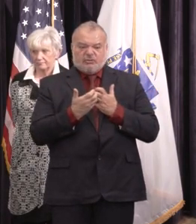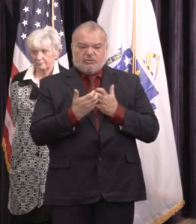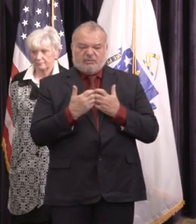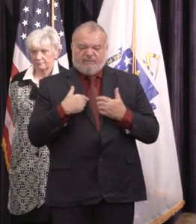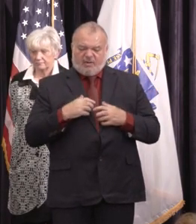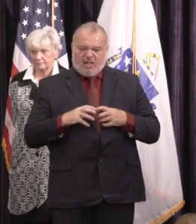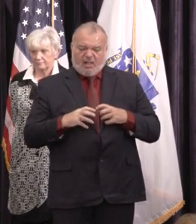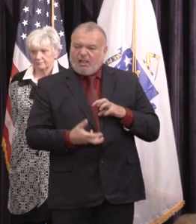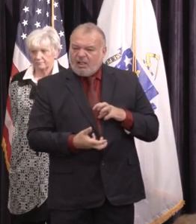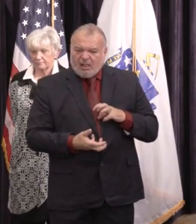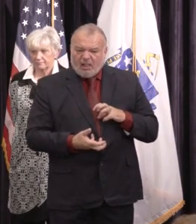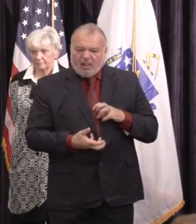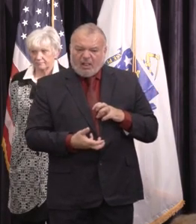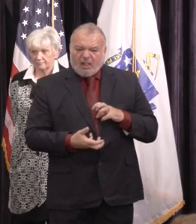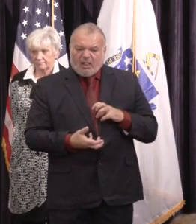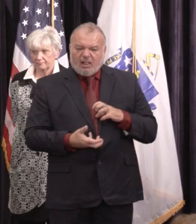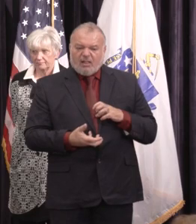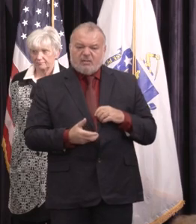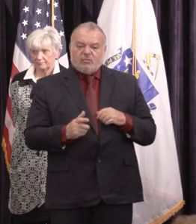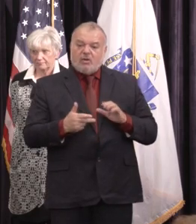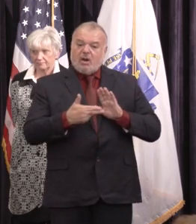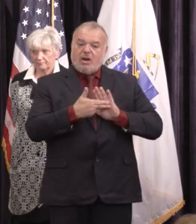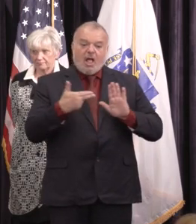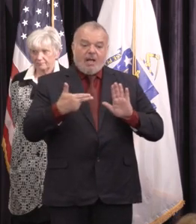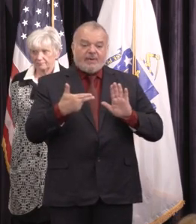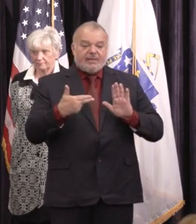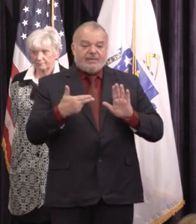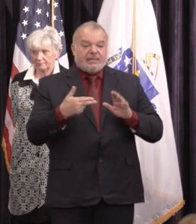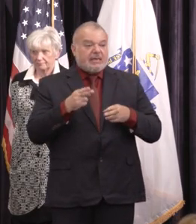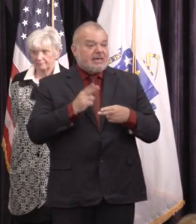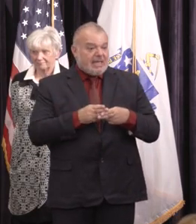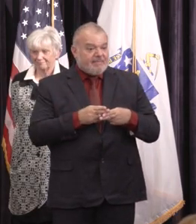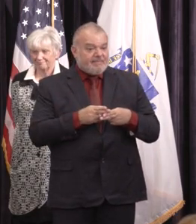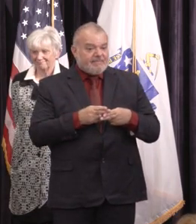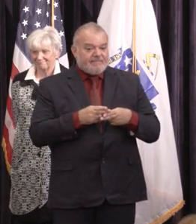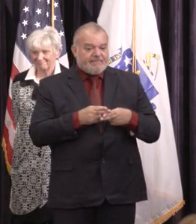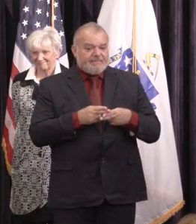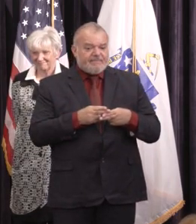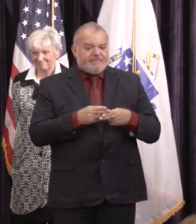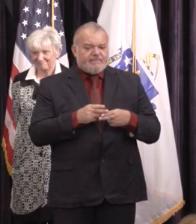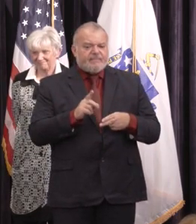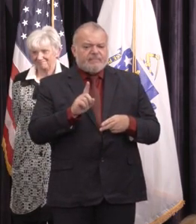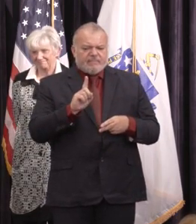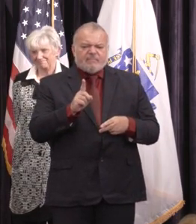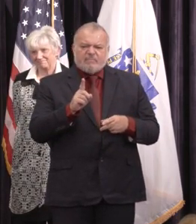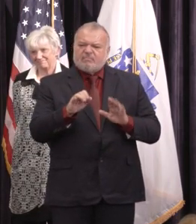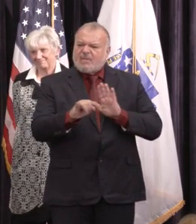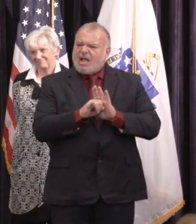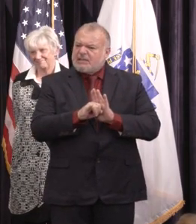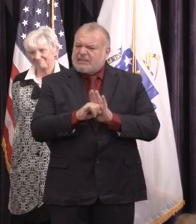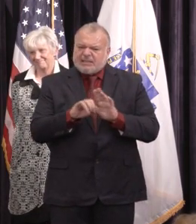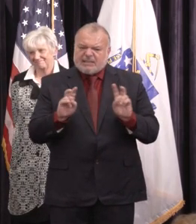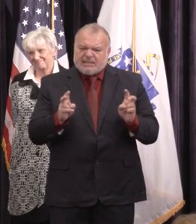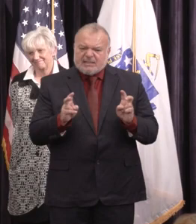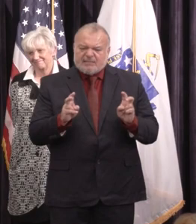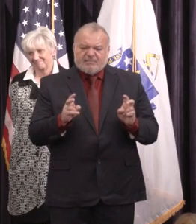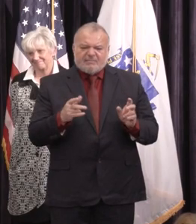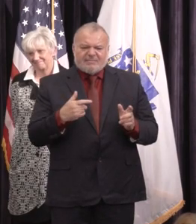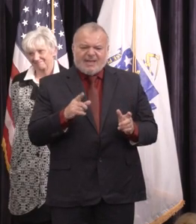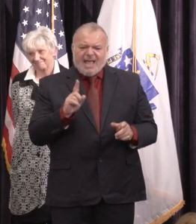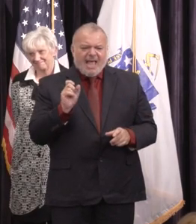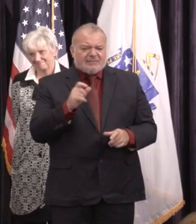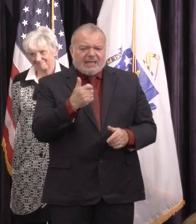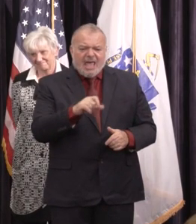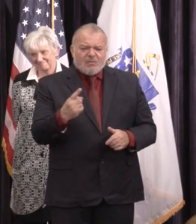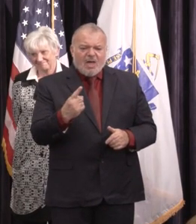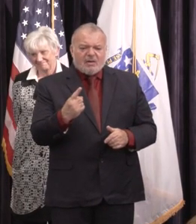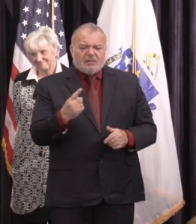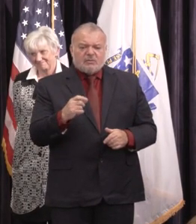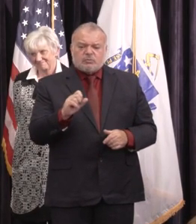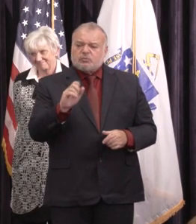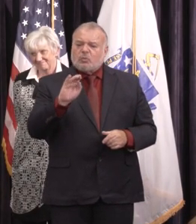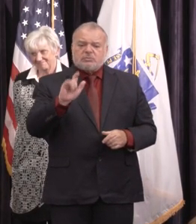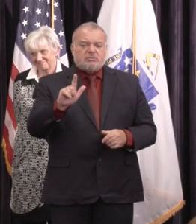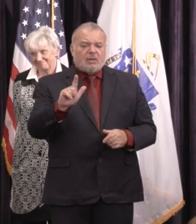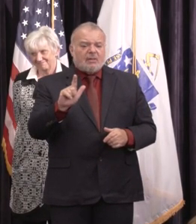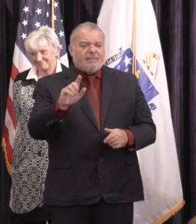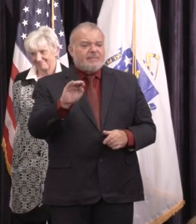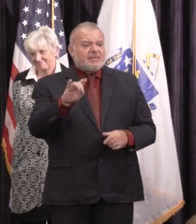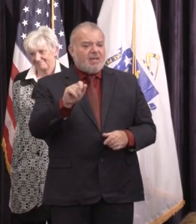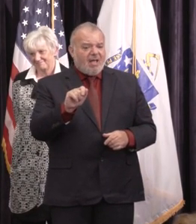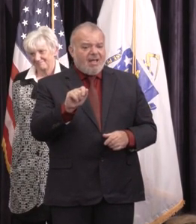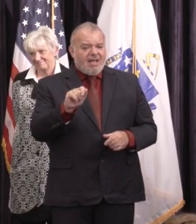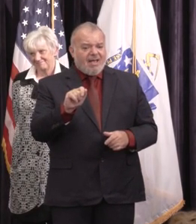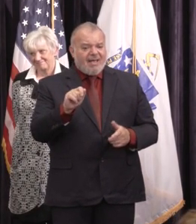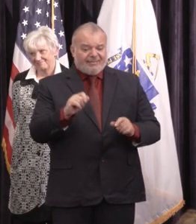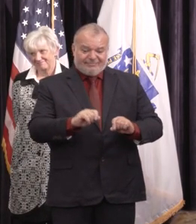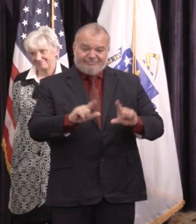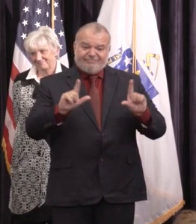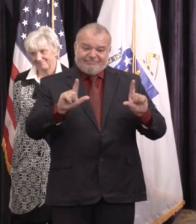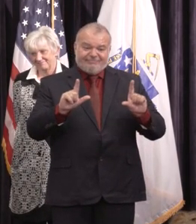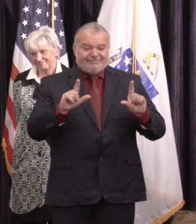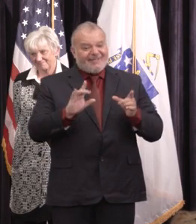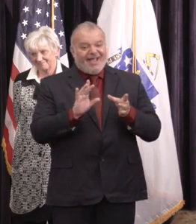brand. Just ask any want to be influencer with a risk light and social media account. Name to brand